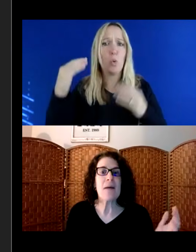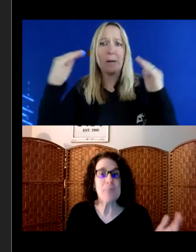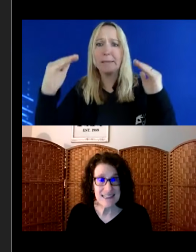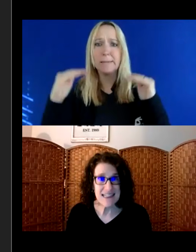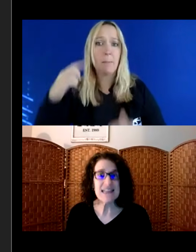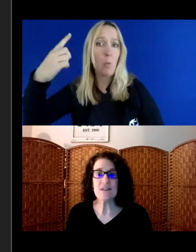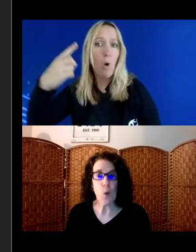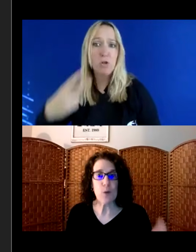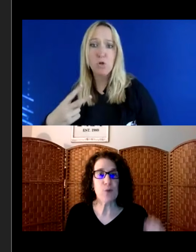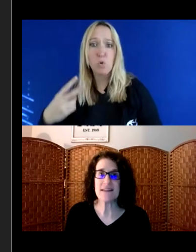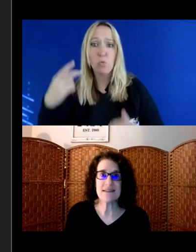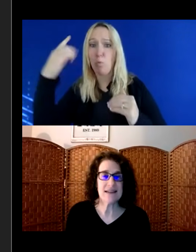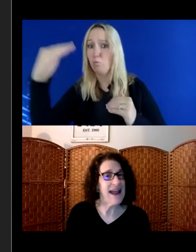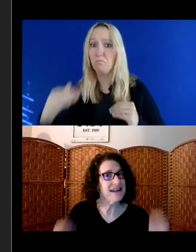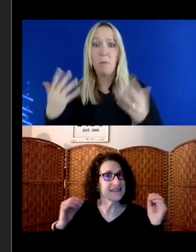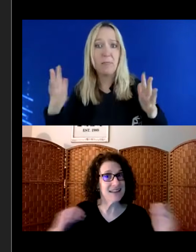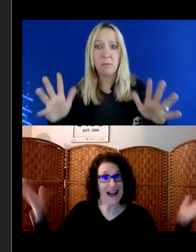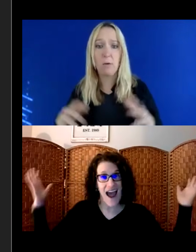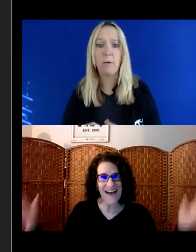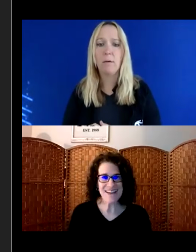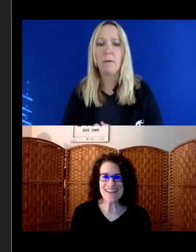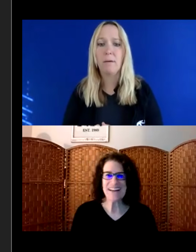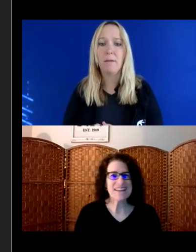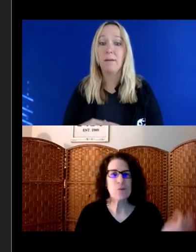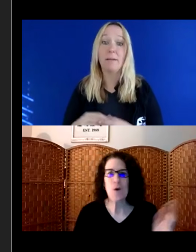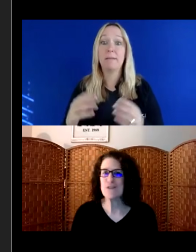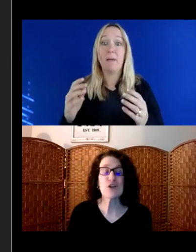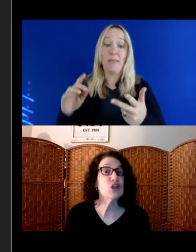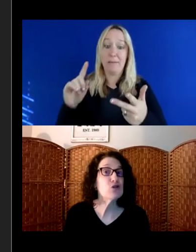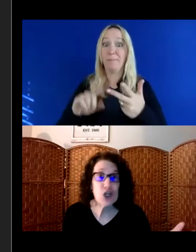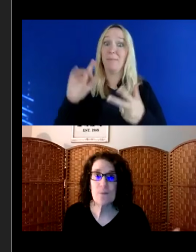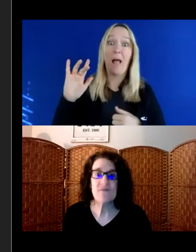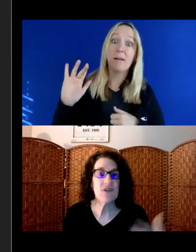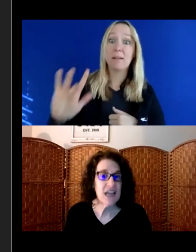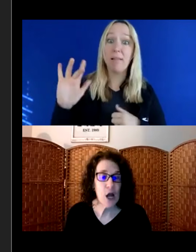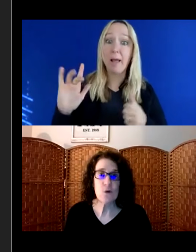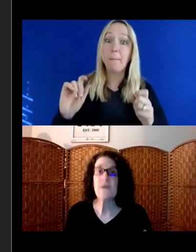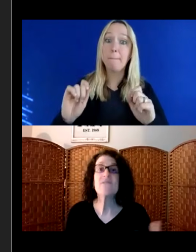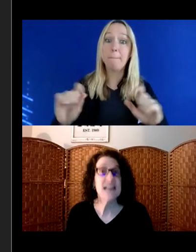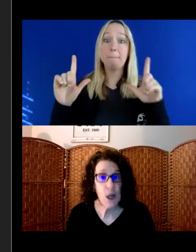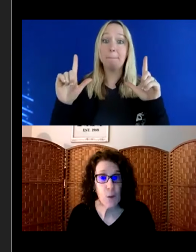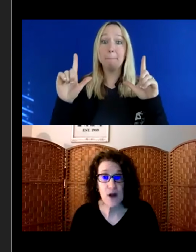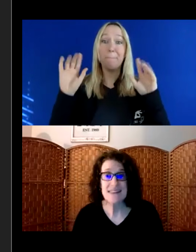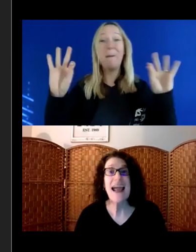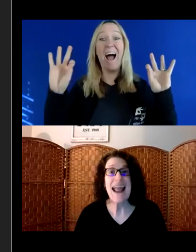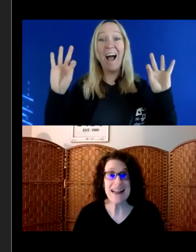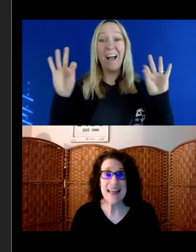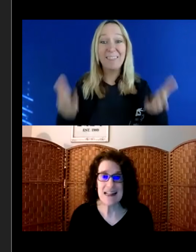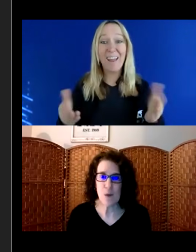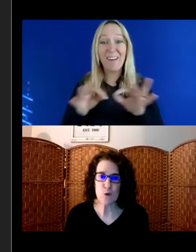Paste it into WordPress, and ta-da! This works for YouTube, Vimeo, VideoPress and Daily Motion.